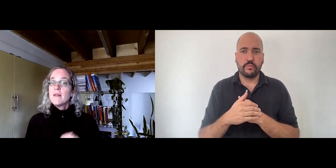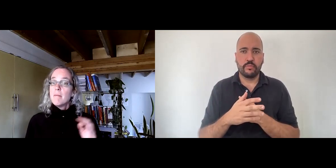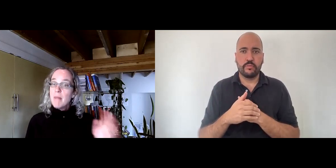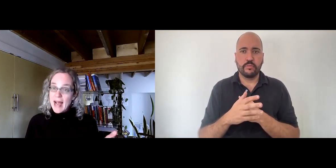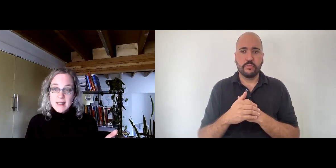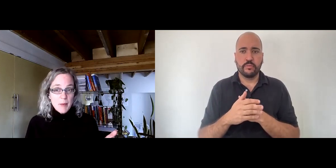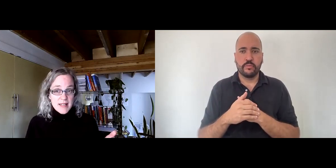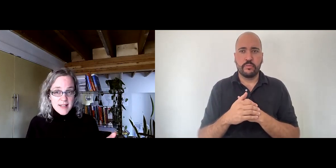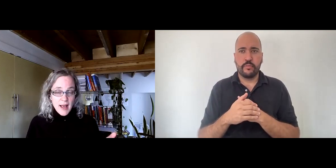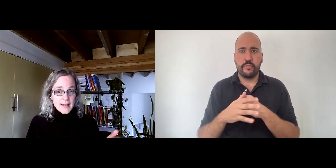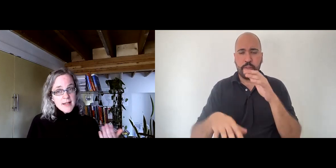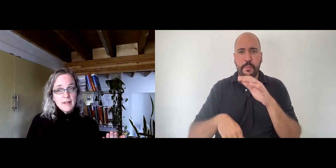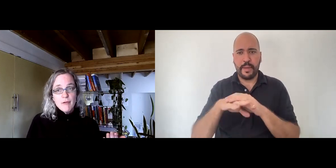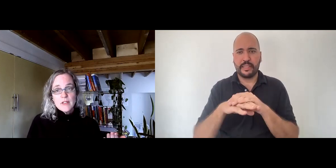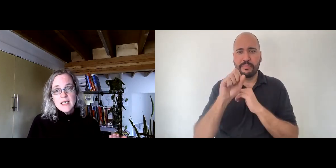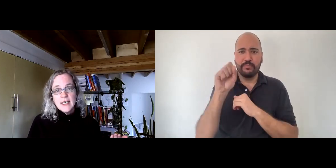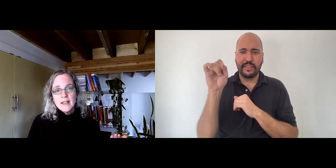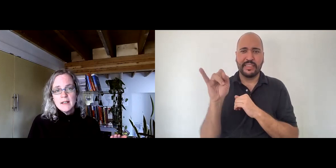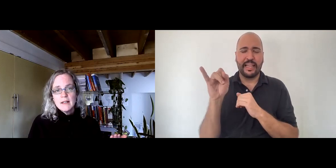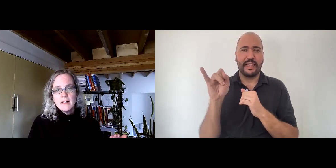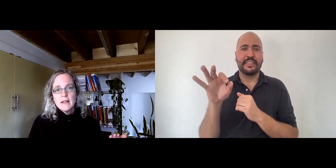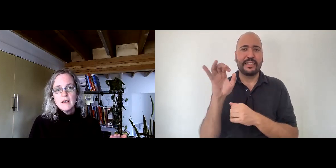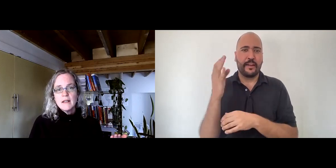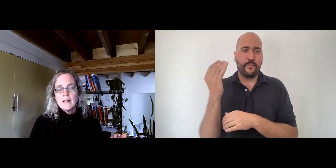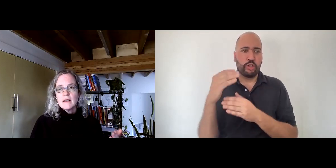The maximum is $914.